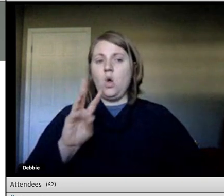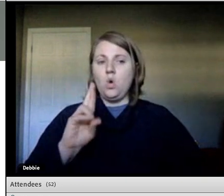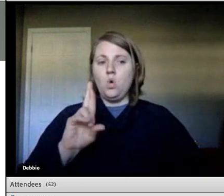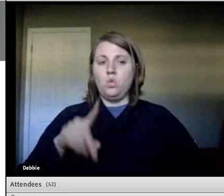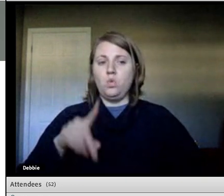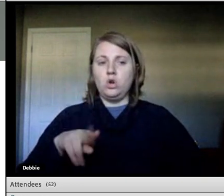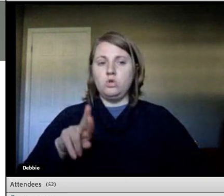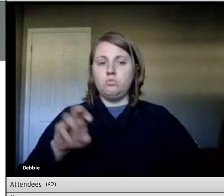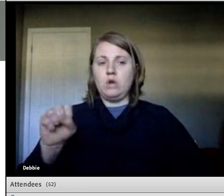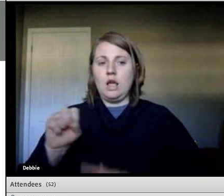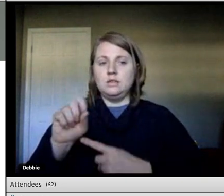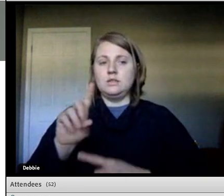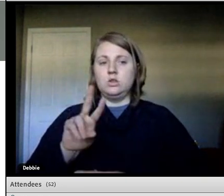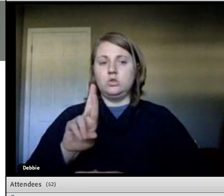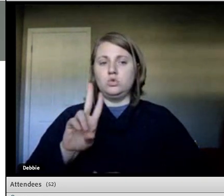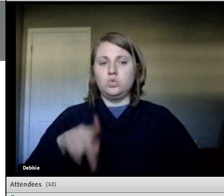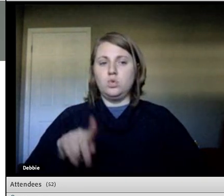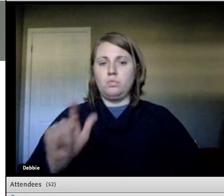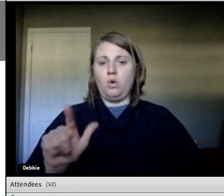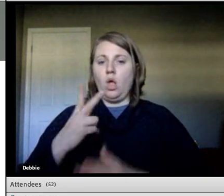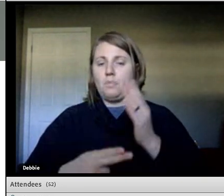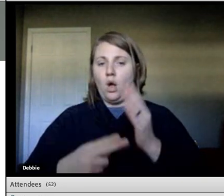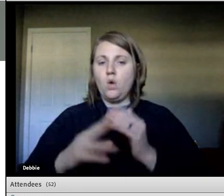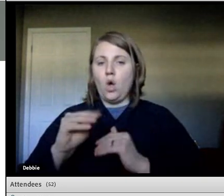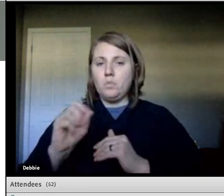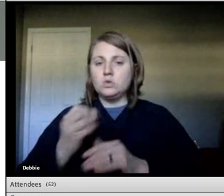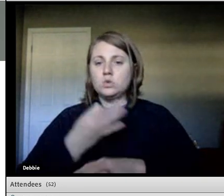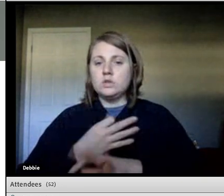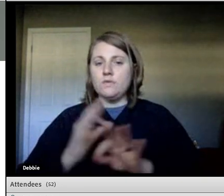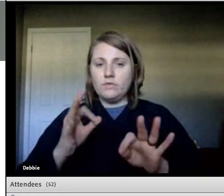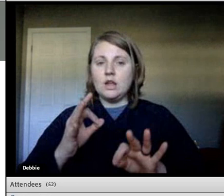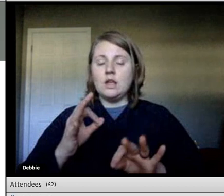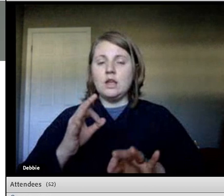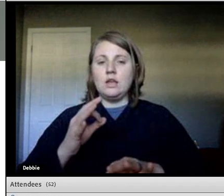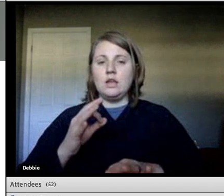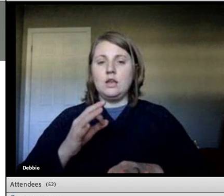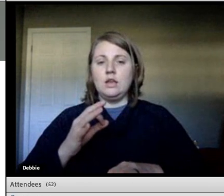They offer a lot of flexibility. You can have --